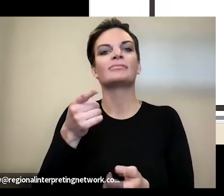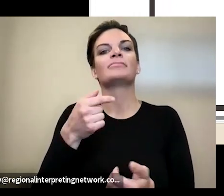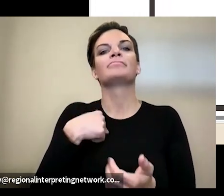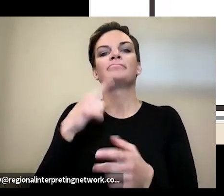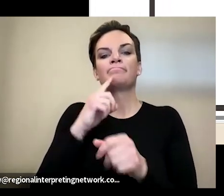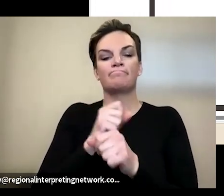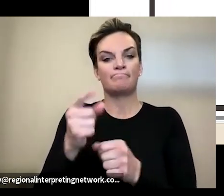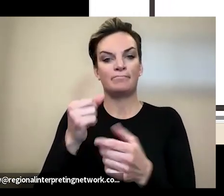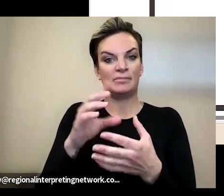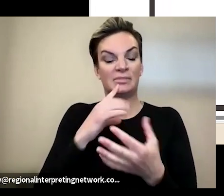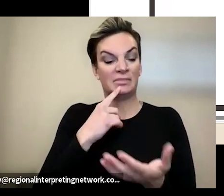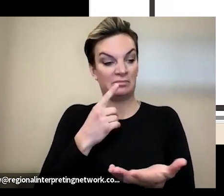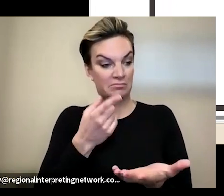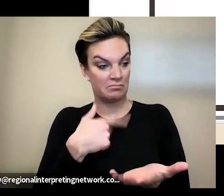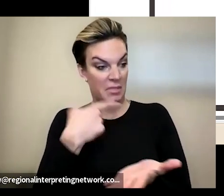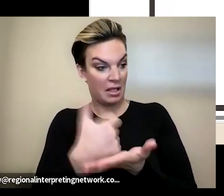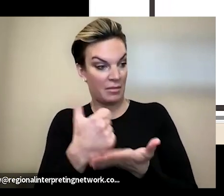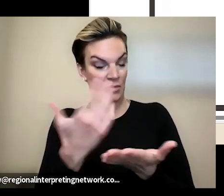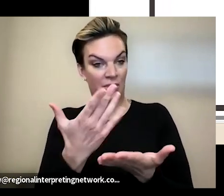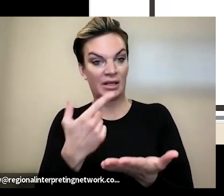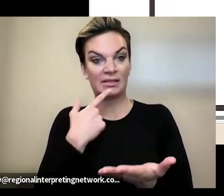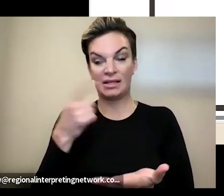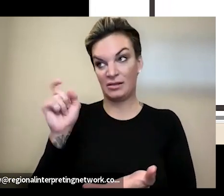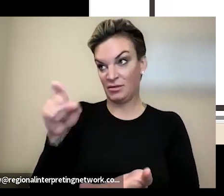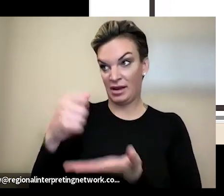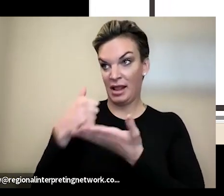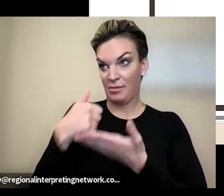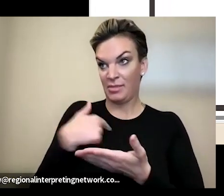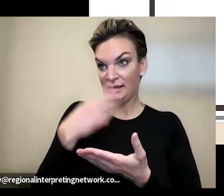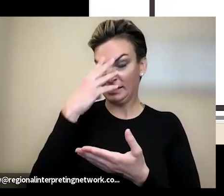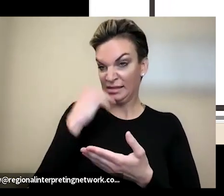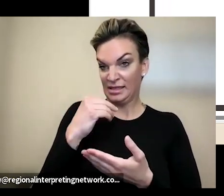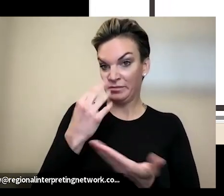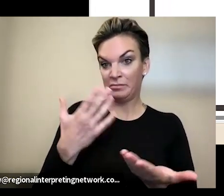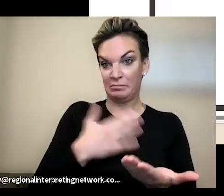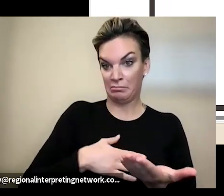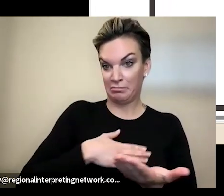said, "What else can I help you with?" I said "If you can figure out my sleep, that'd be amazing," and she